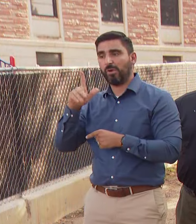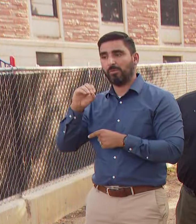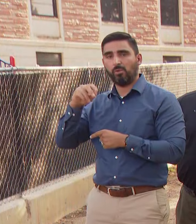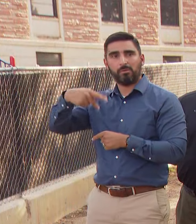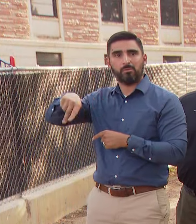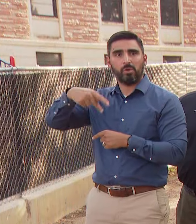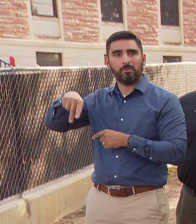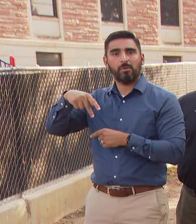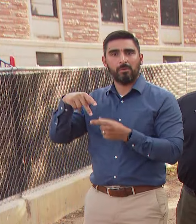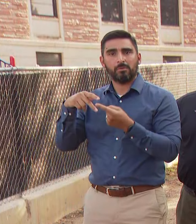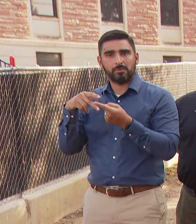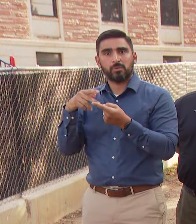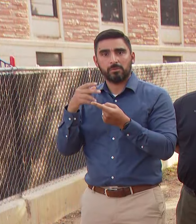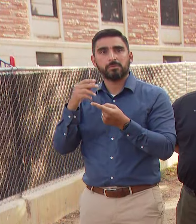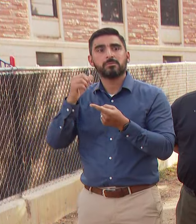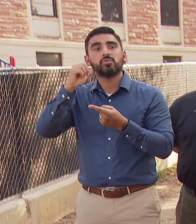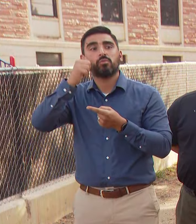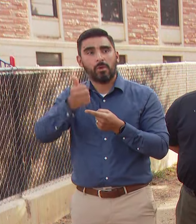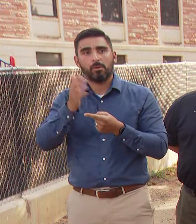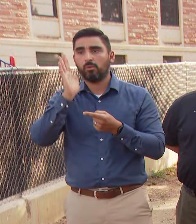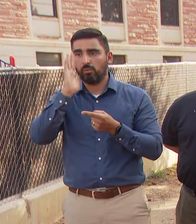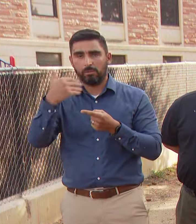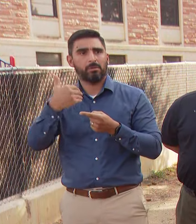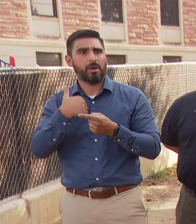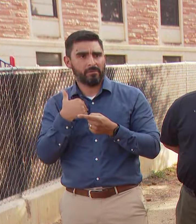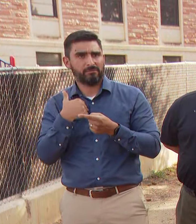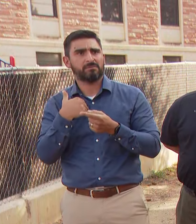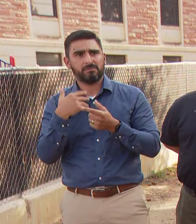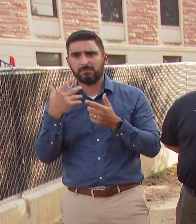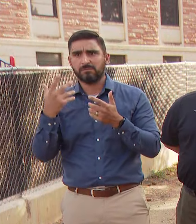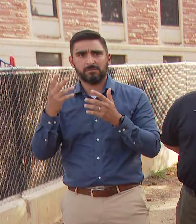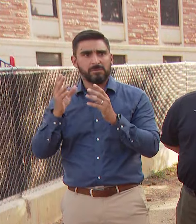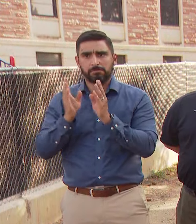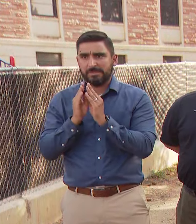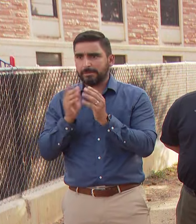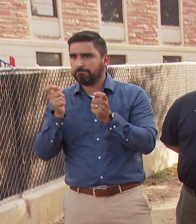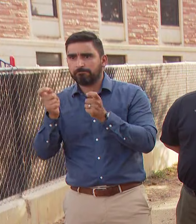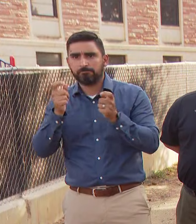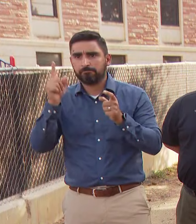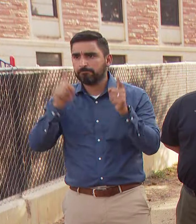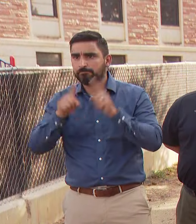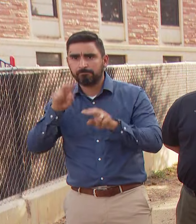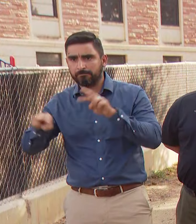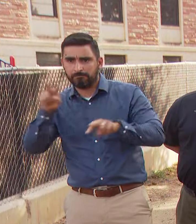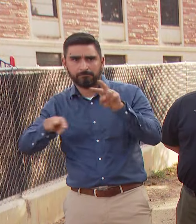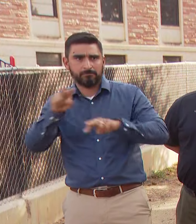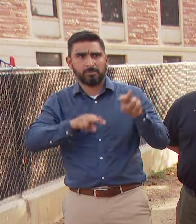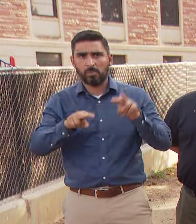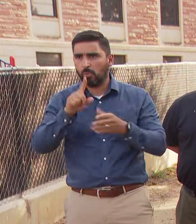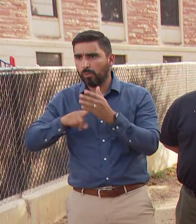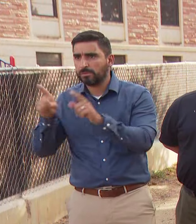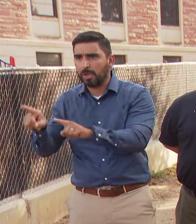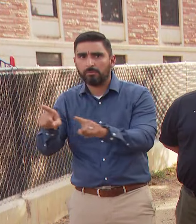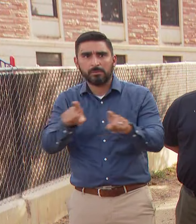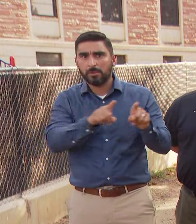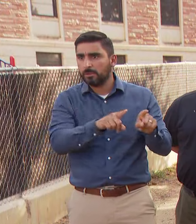an incident command tomorrow where we will be able to better get a handle on everything we have on scene, everything we're doing and who needs what when